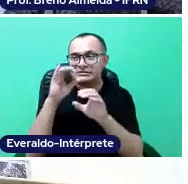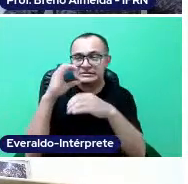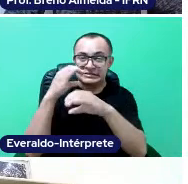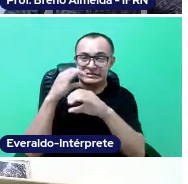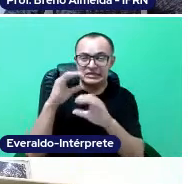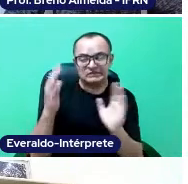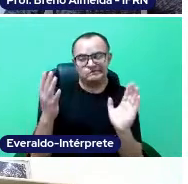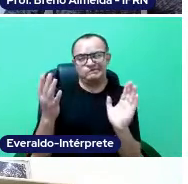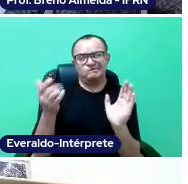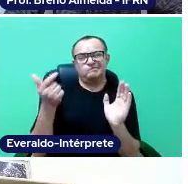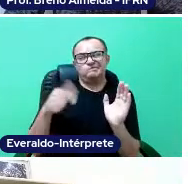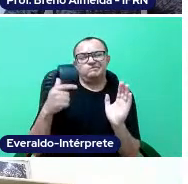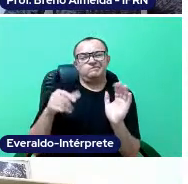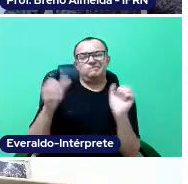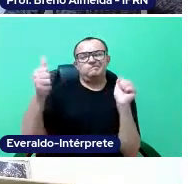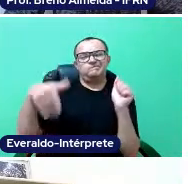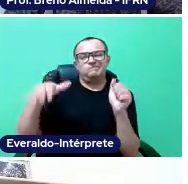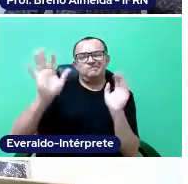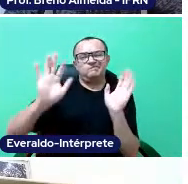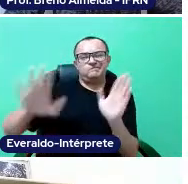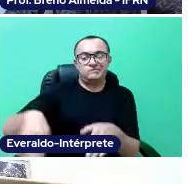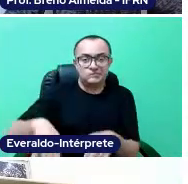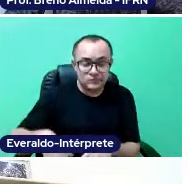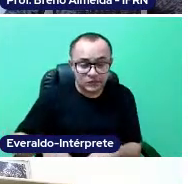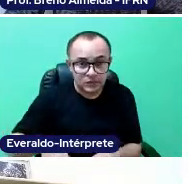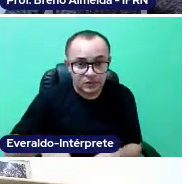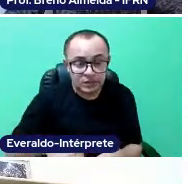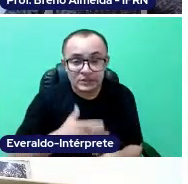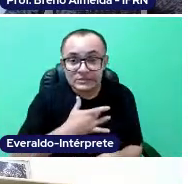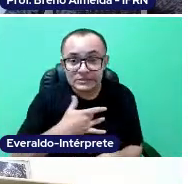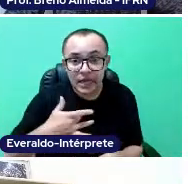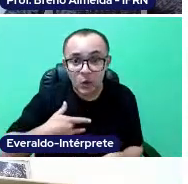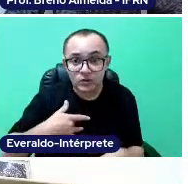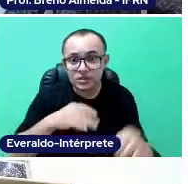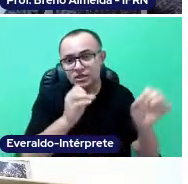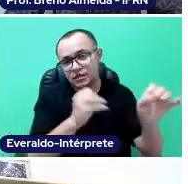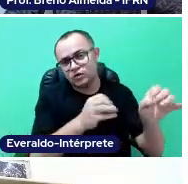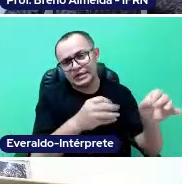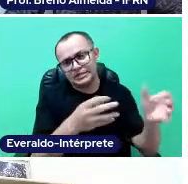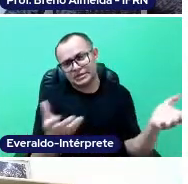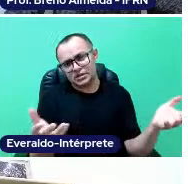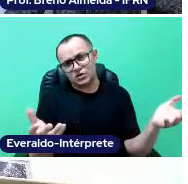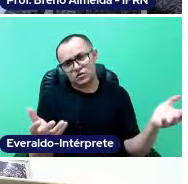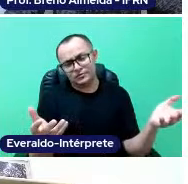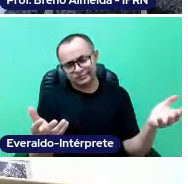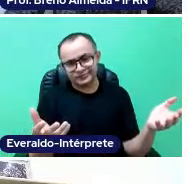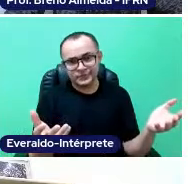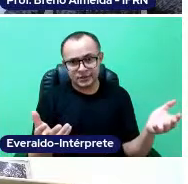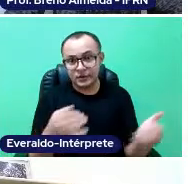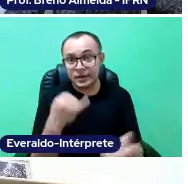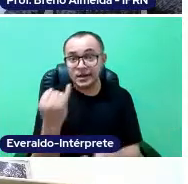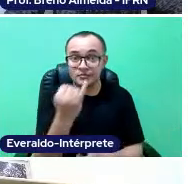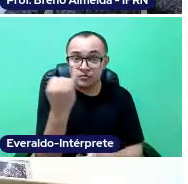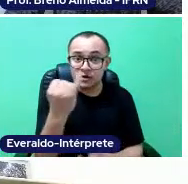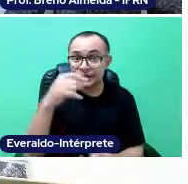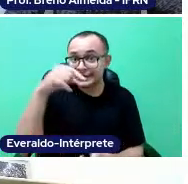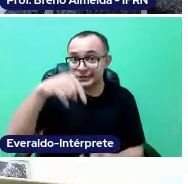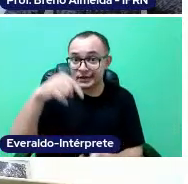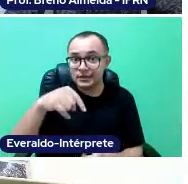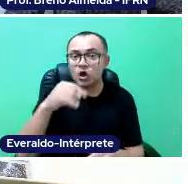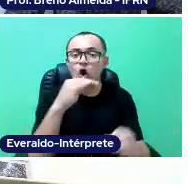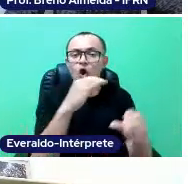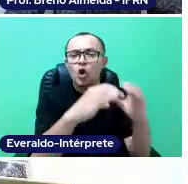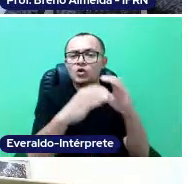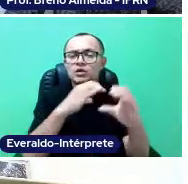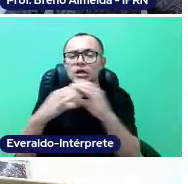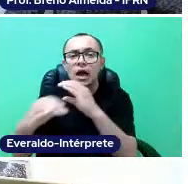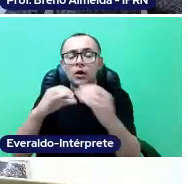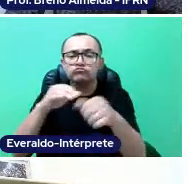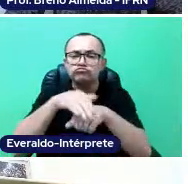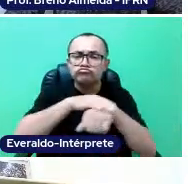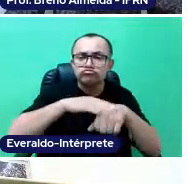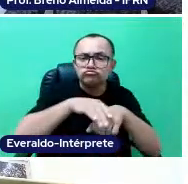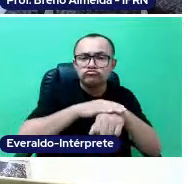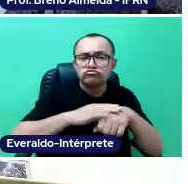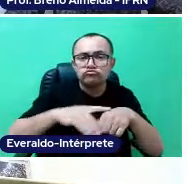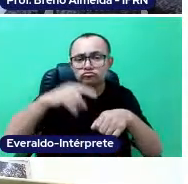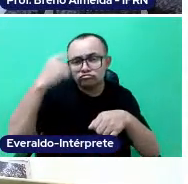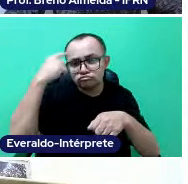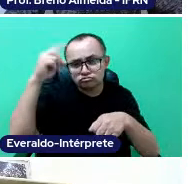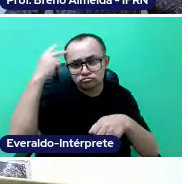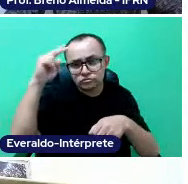That they are not useful at all.... Health and education, so it is important that we can establish those conversations during these three days.